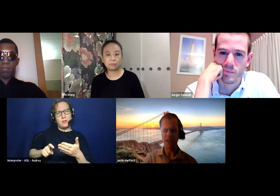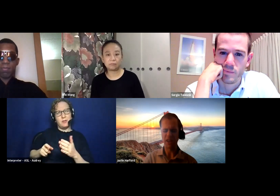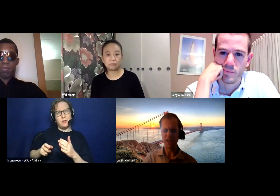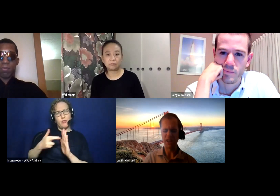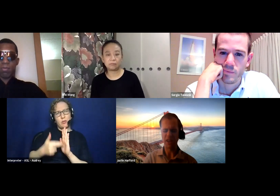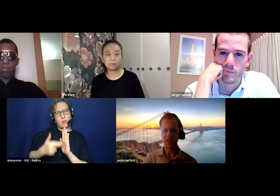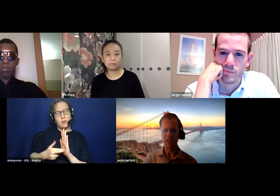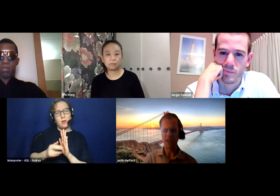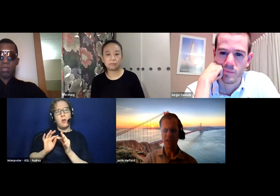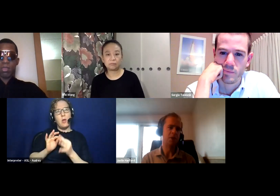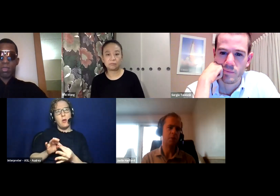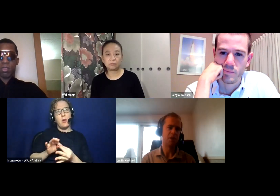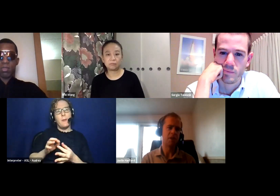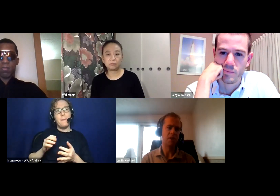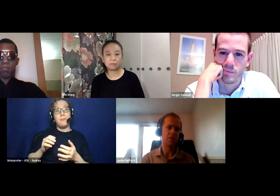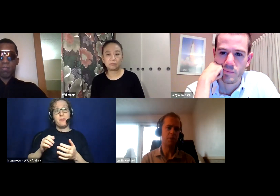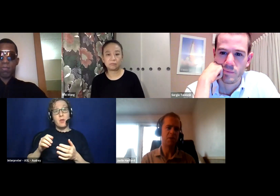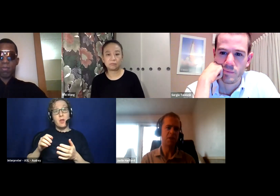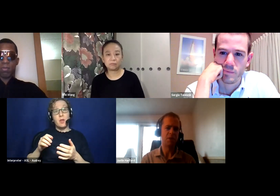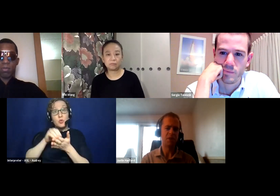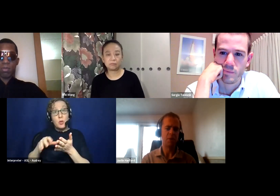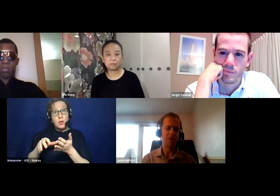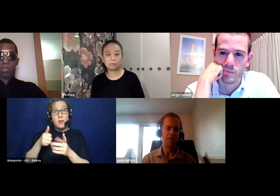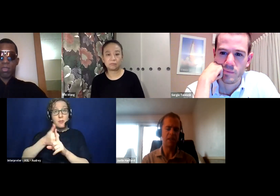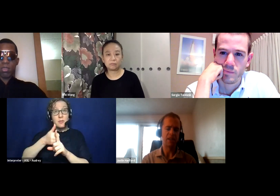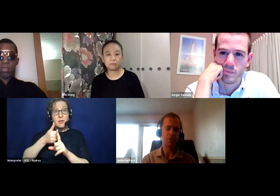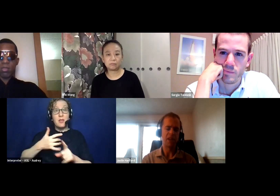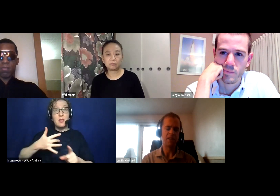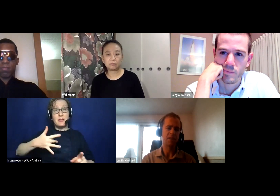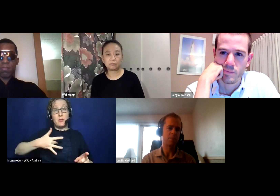how students, particularly those with sensory disabilities like blindness,